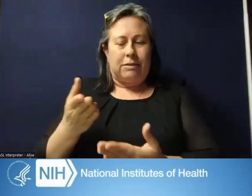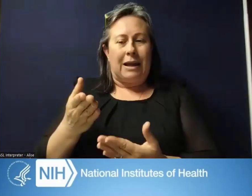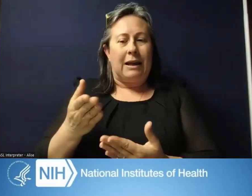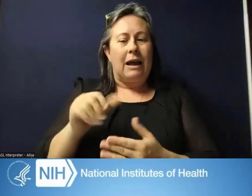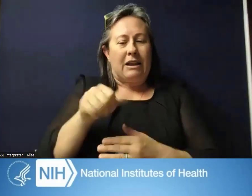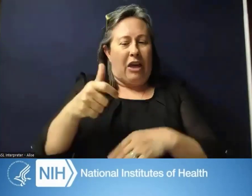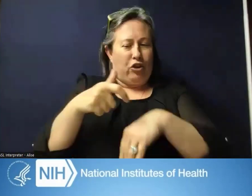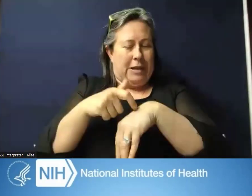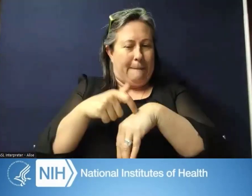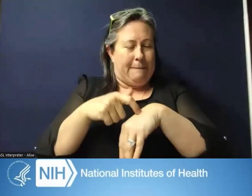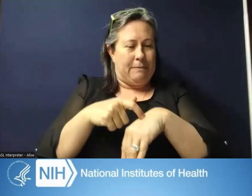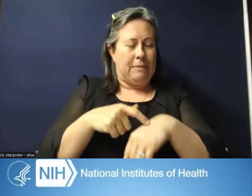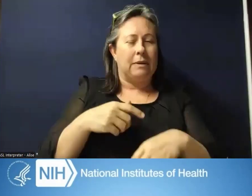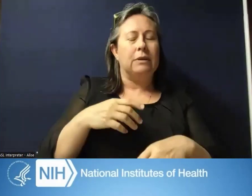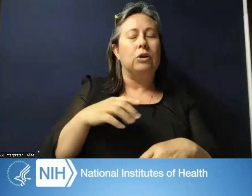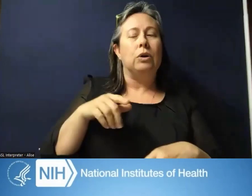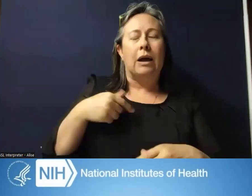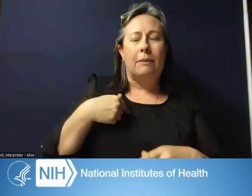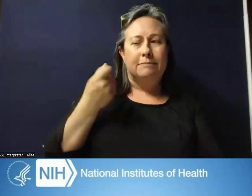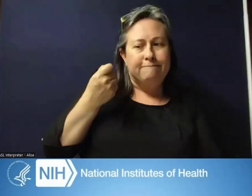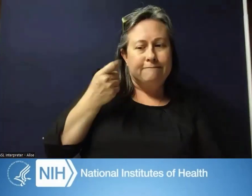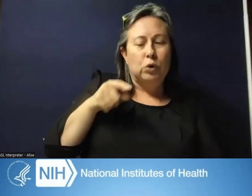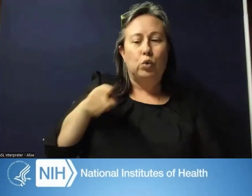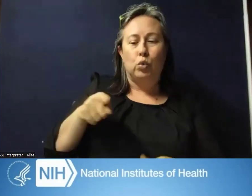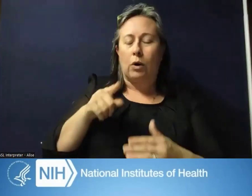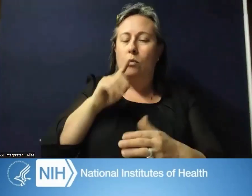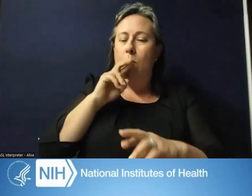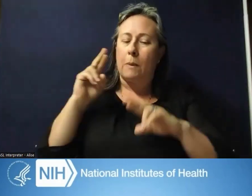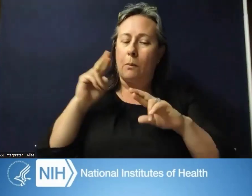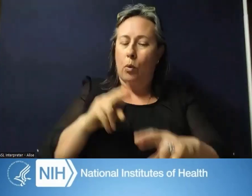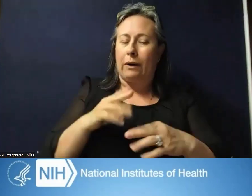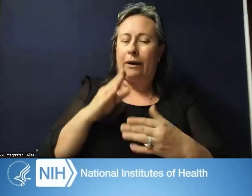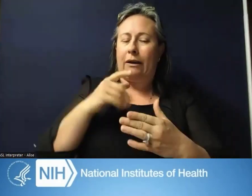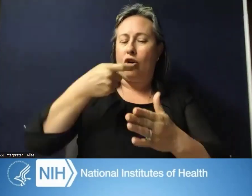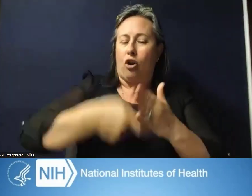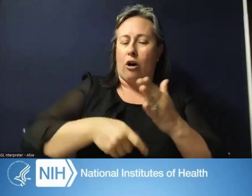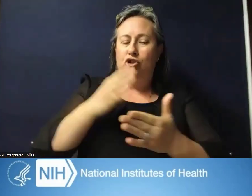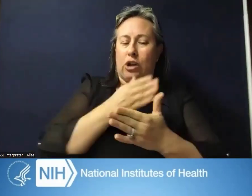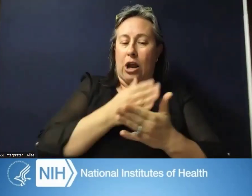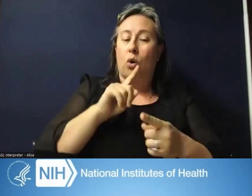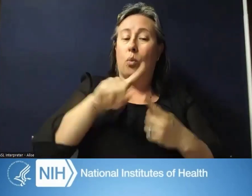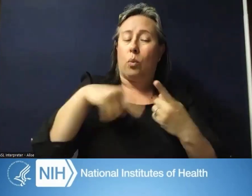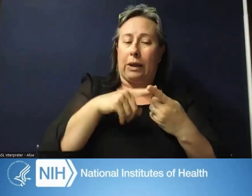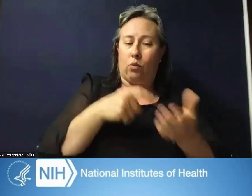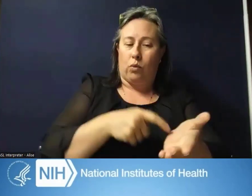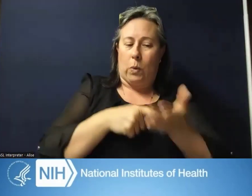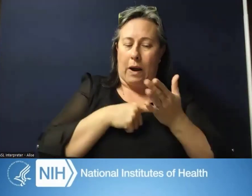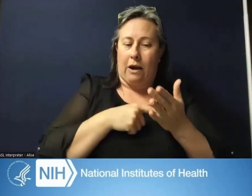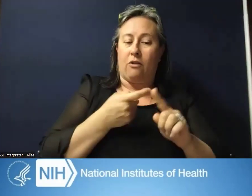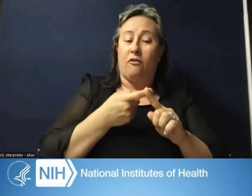is that you are reporting cost-sharing when it is required by the notice of award.